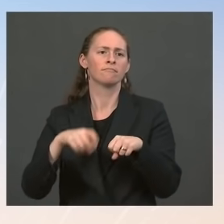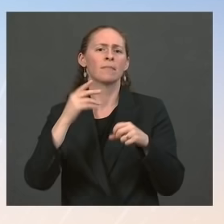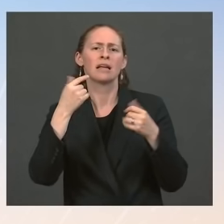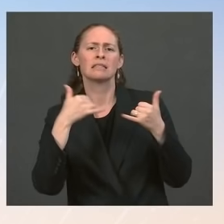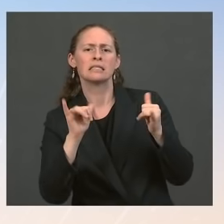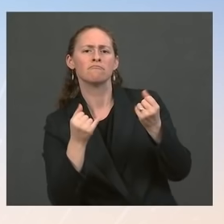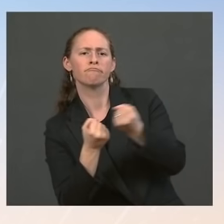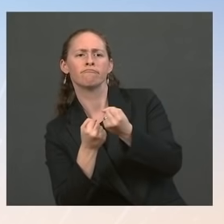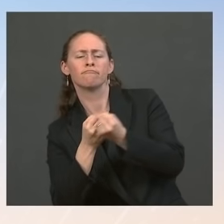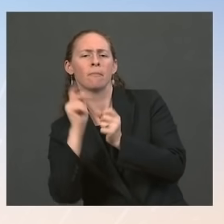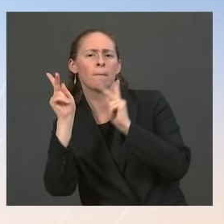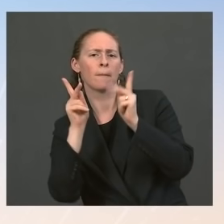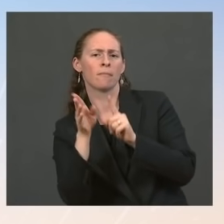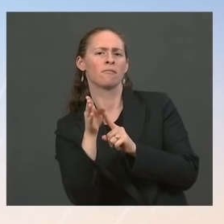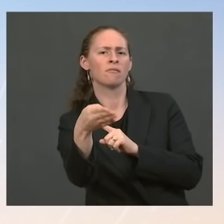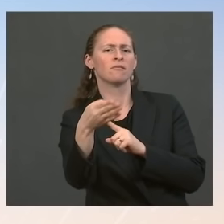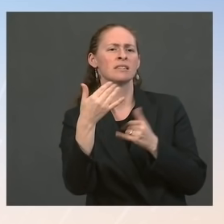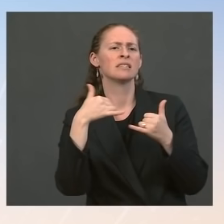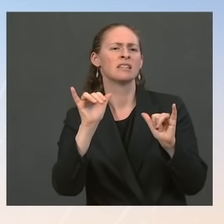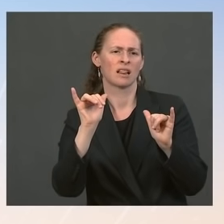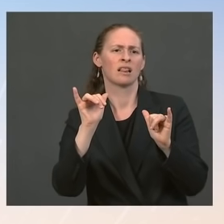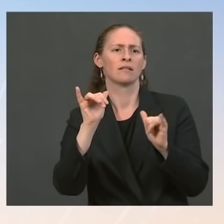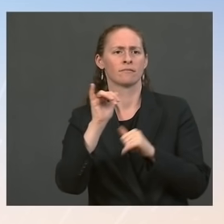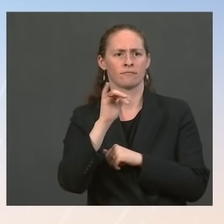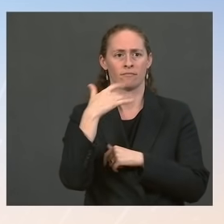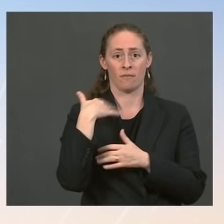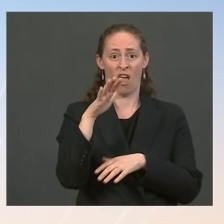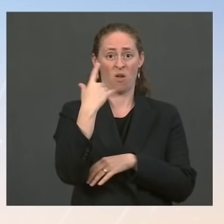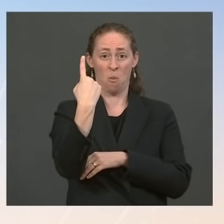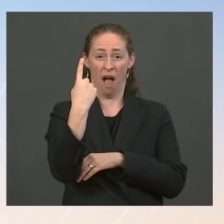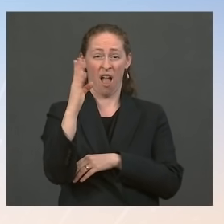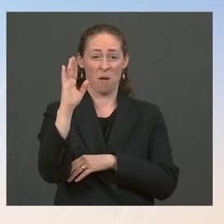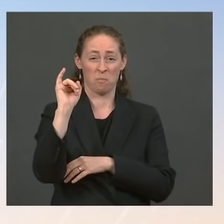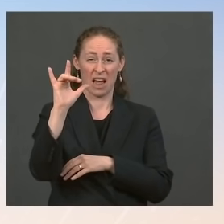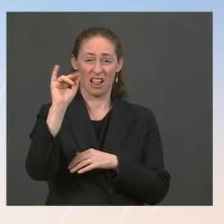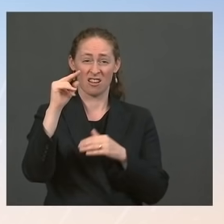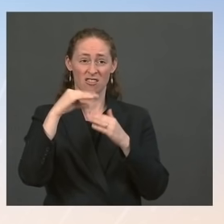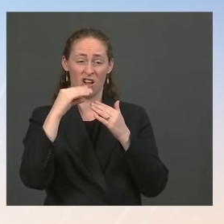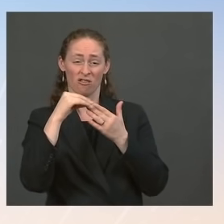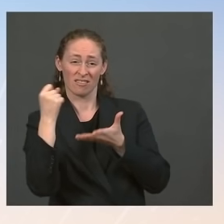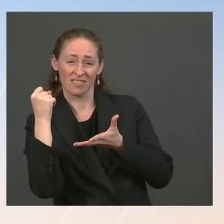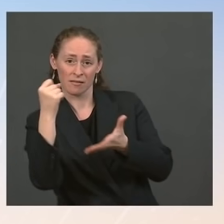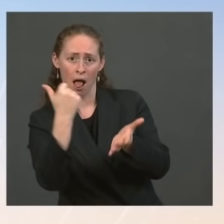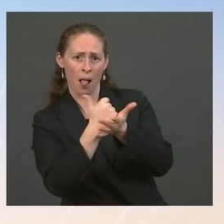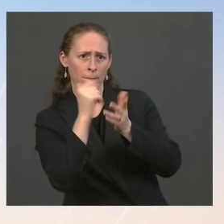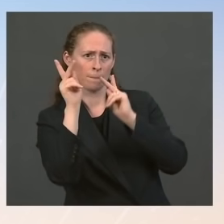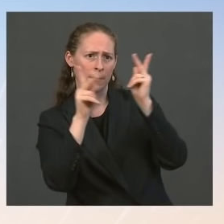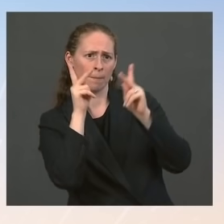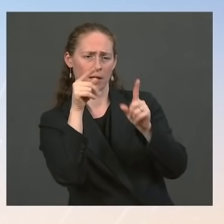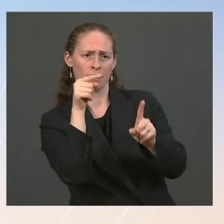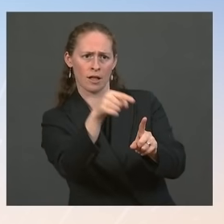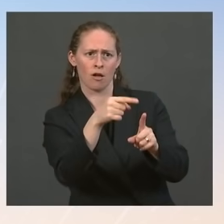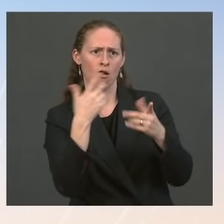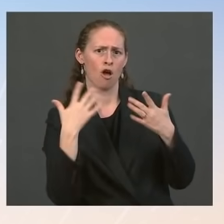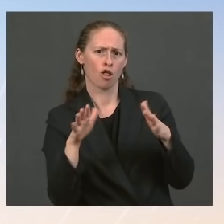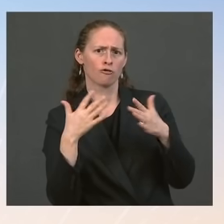totaling over $1 billion this year alone, and we'll continue to support the people of Ethiopia with assistance throughout the country.